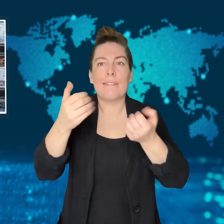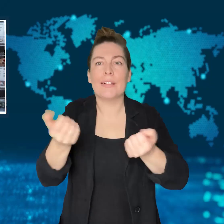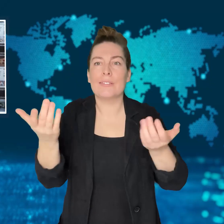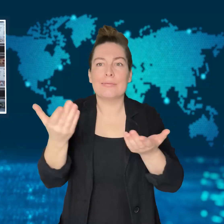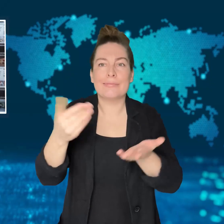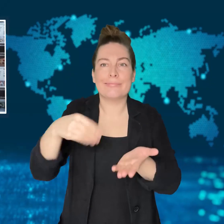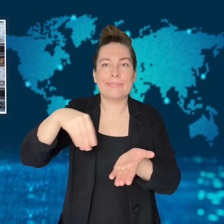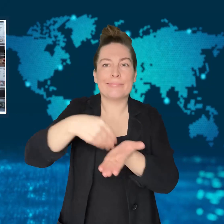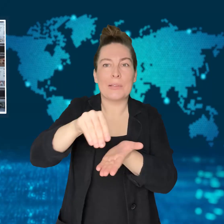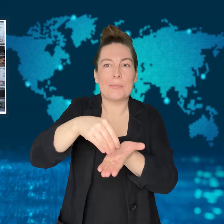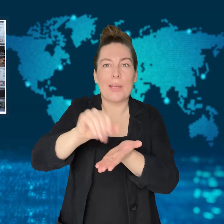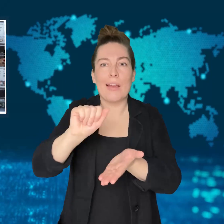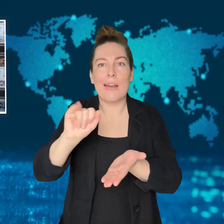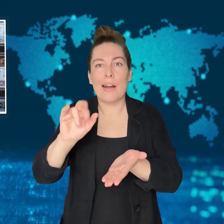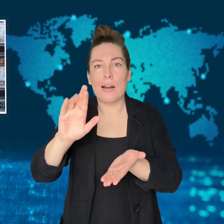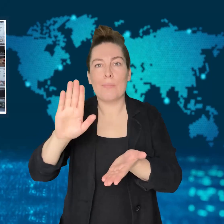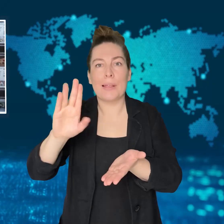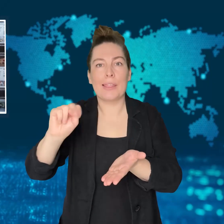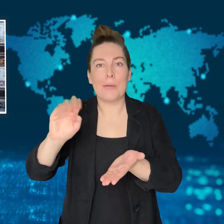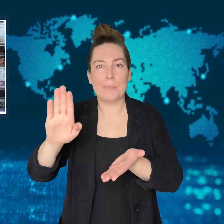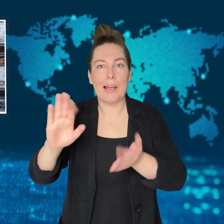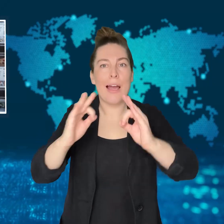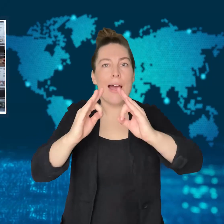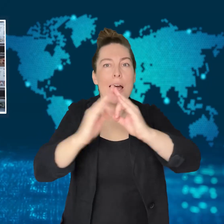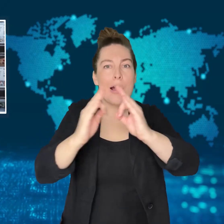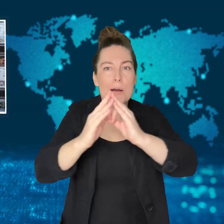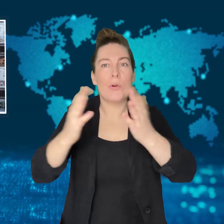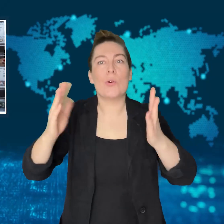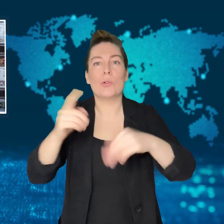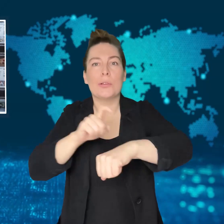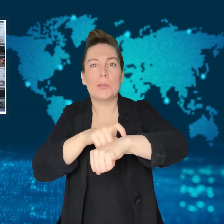Barcelona has pledged to eliminate all short-term rentals.